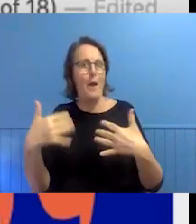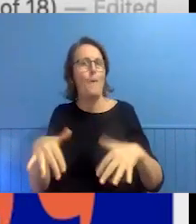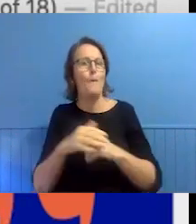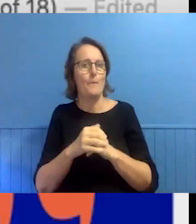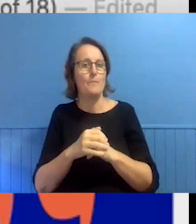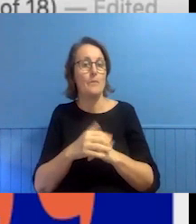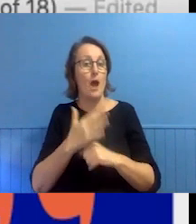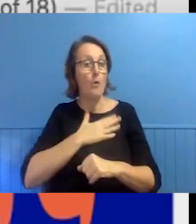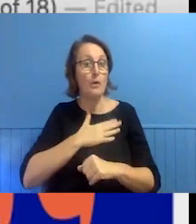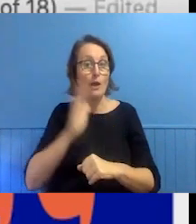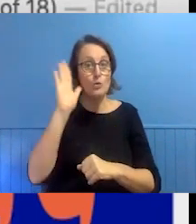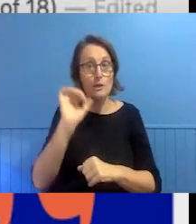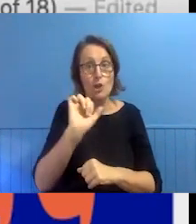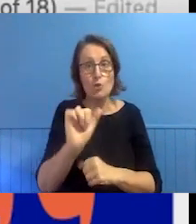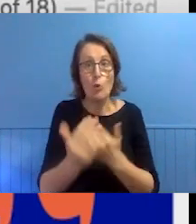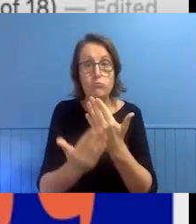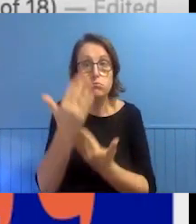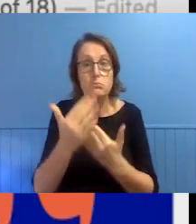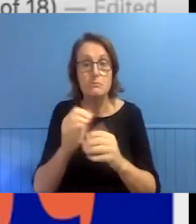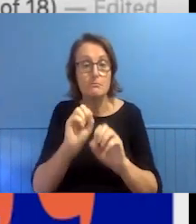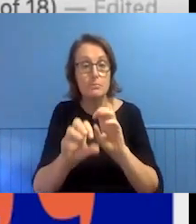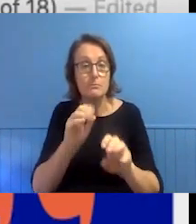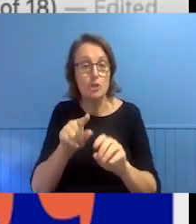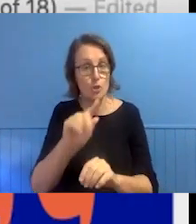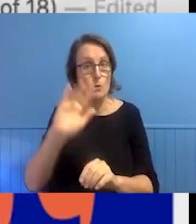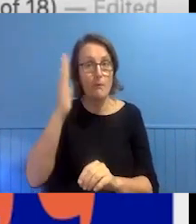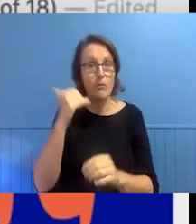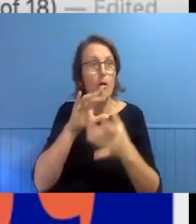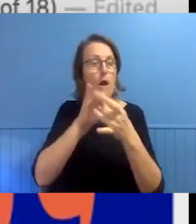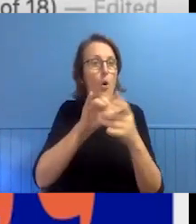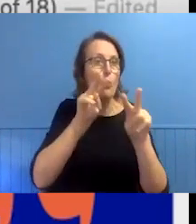time? And what you've noticed out there is getting strong engagement.